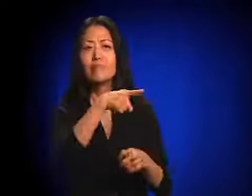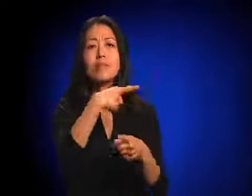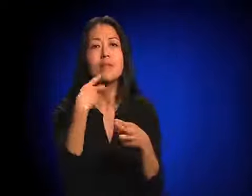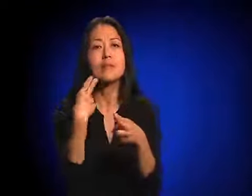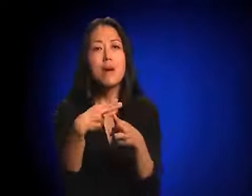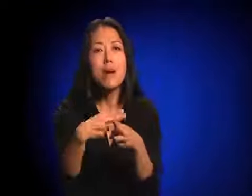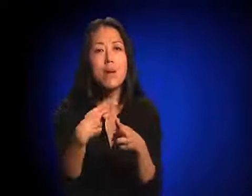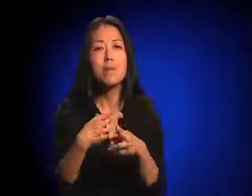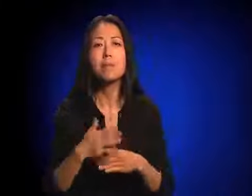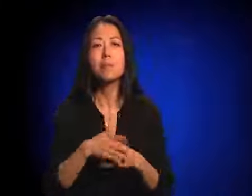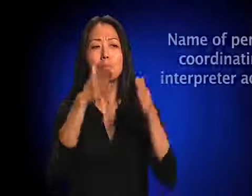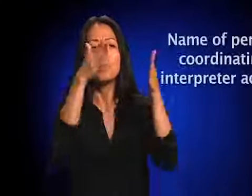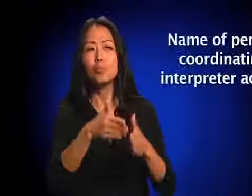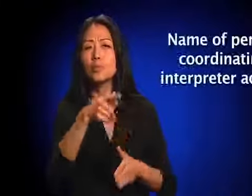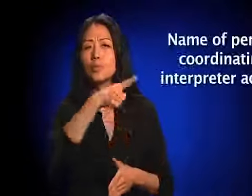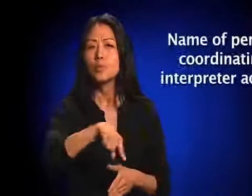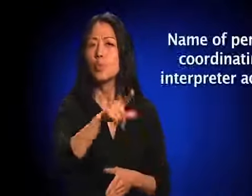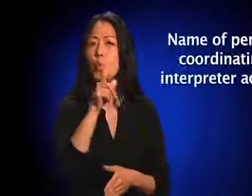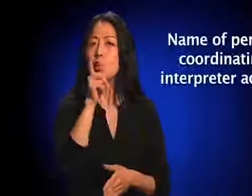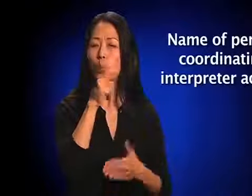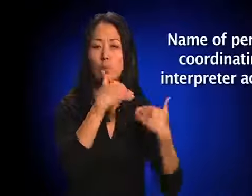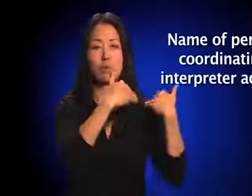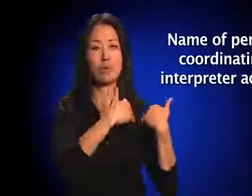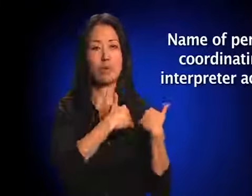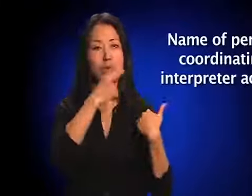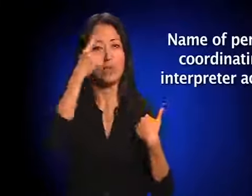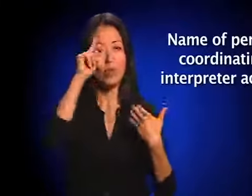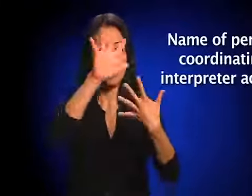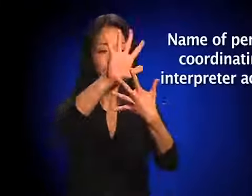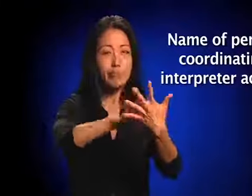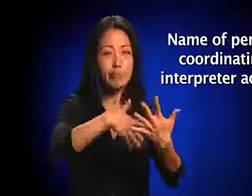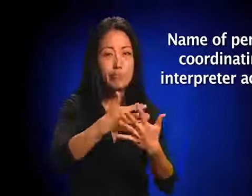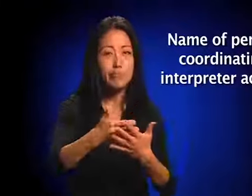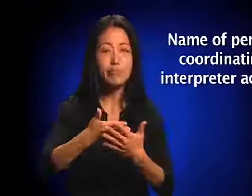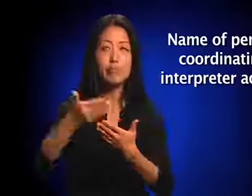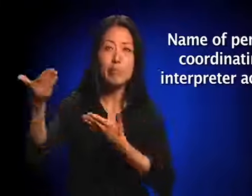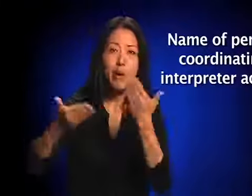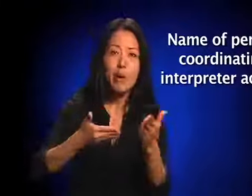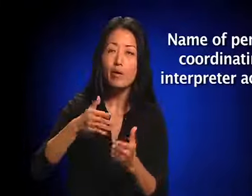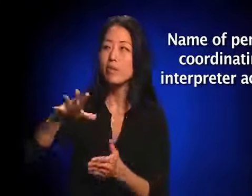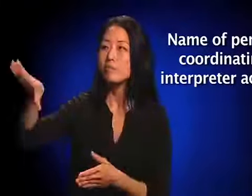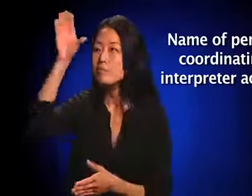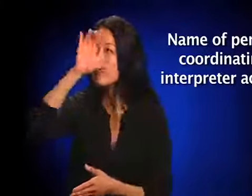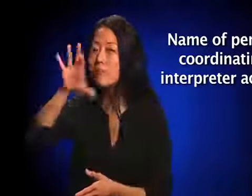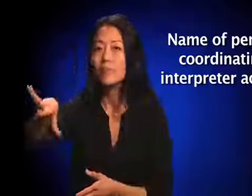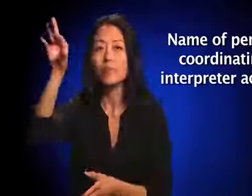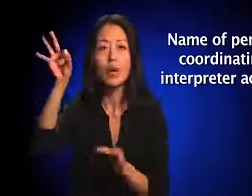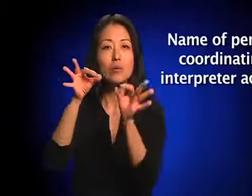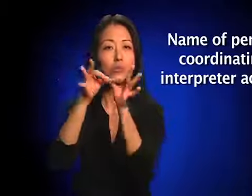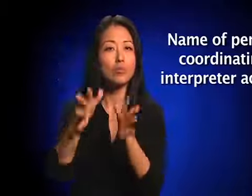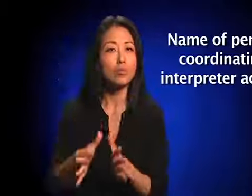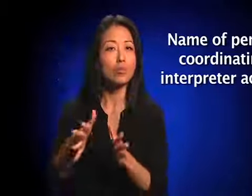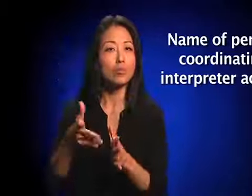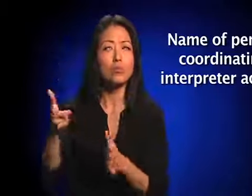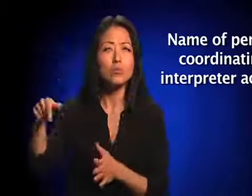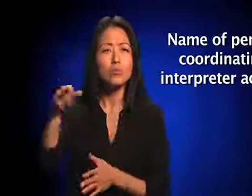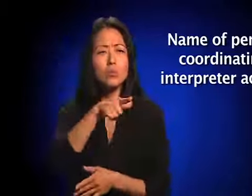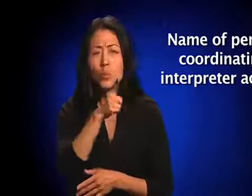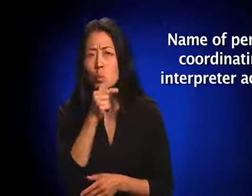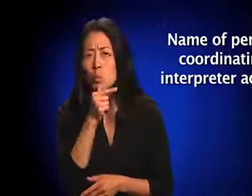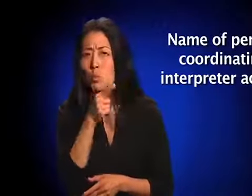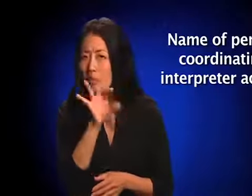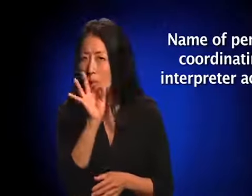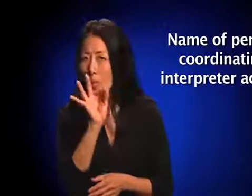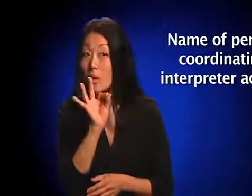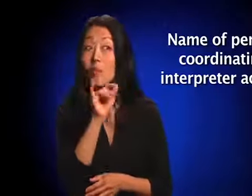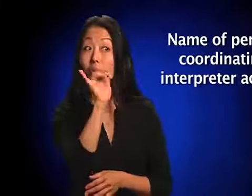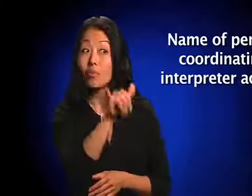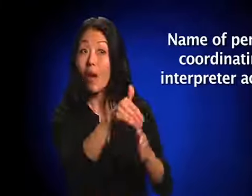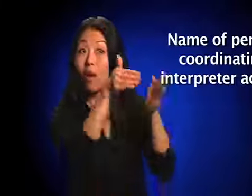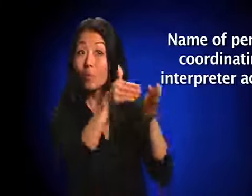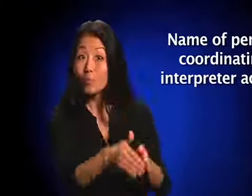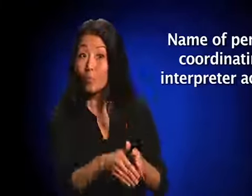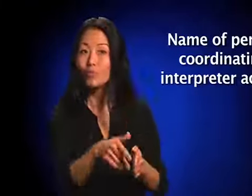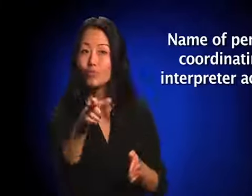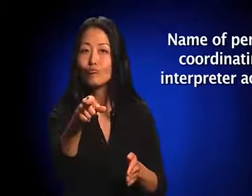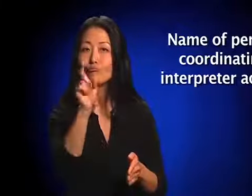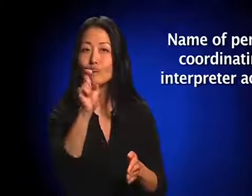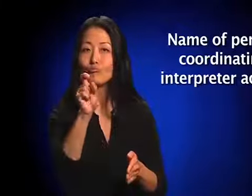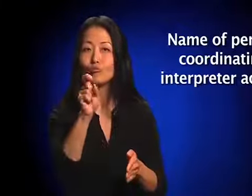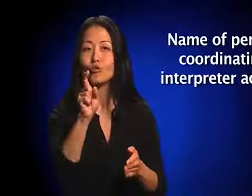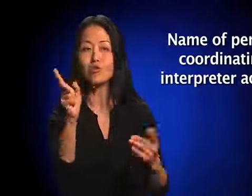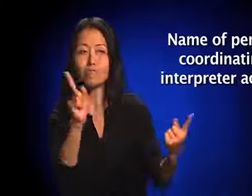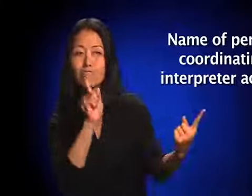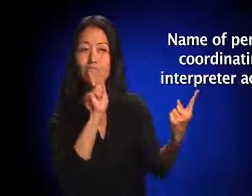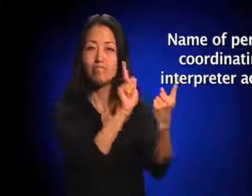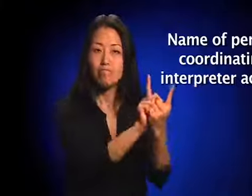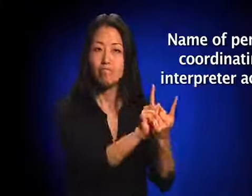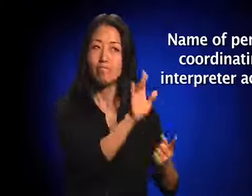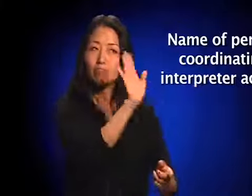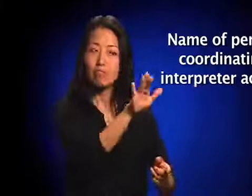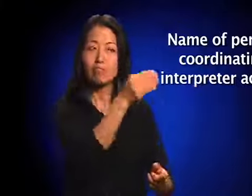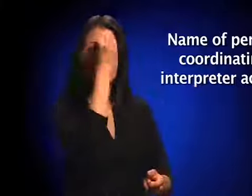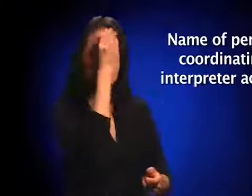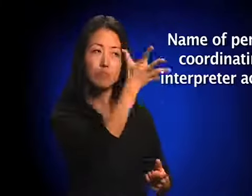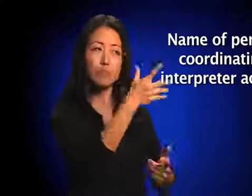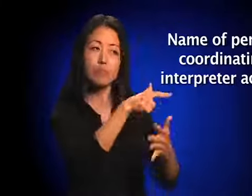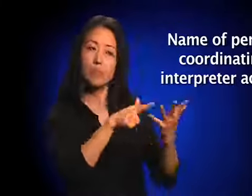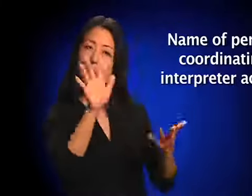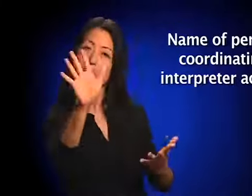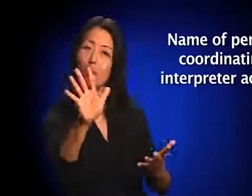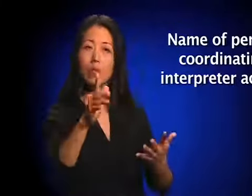Use this as an opportunity to find out the name of the person responsible for coordinating interpreter access.